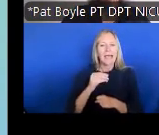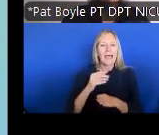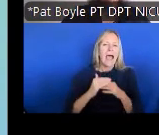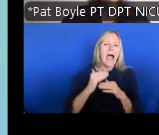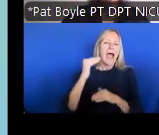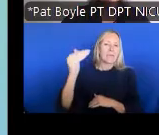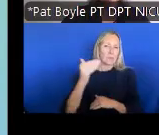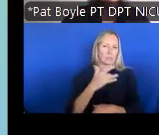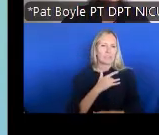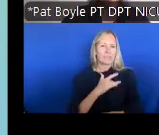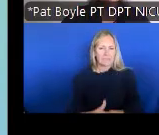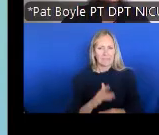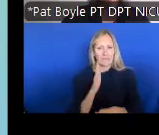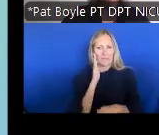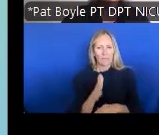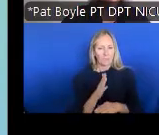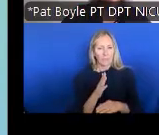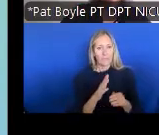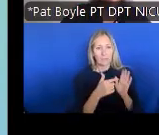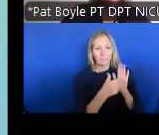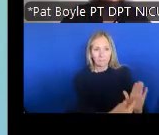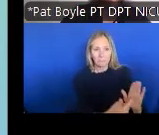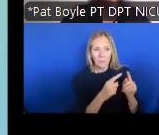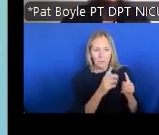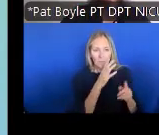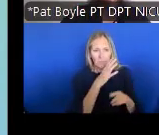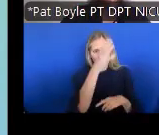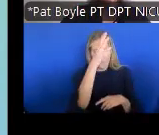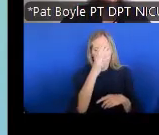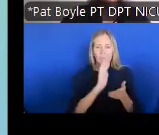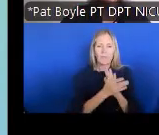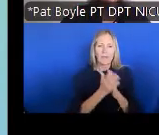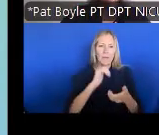partners in this observation. It can be used on newborns from 35